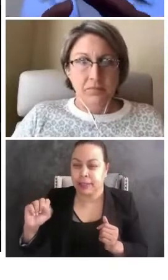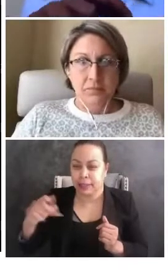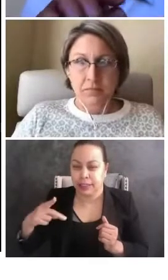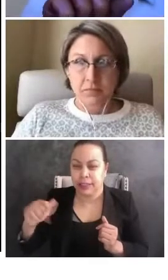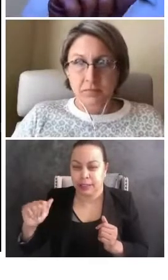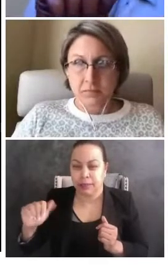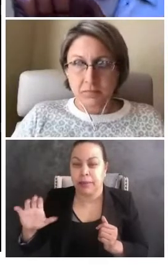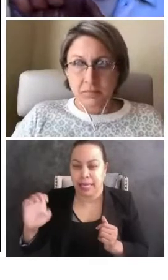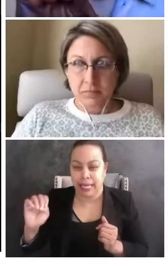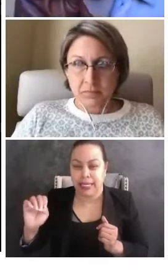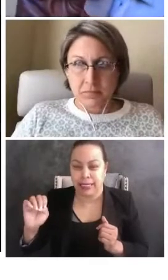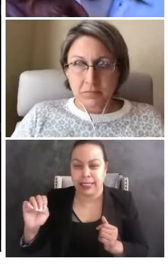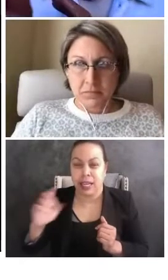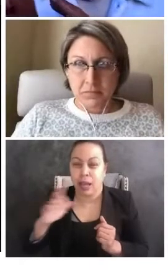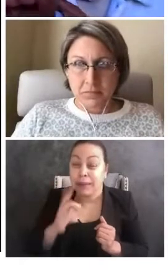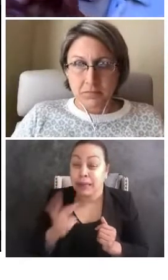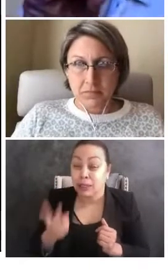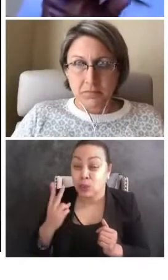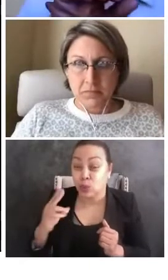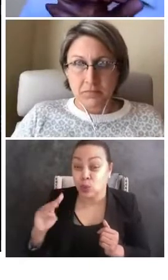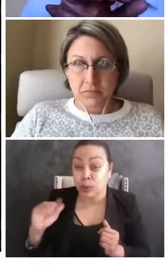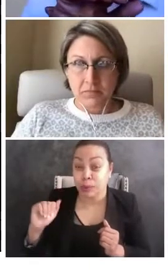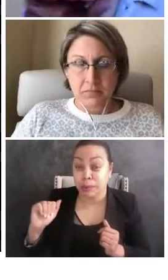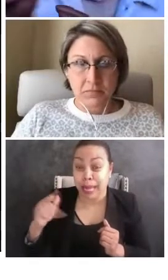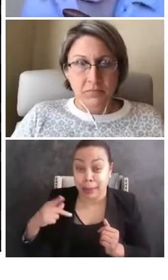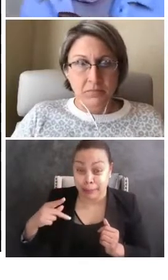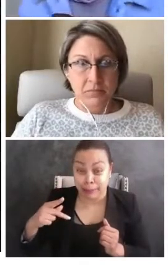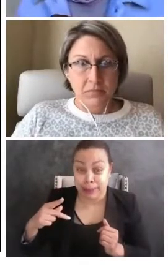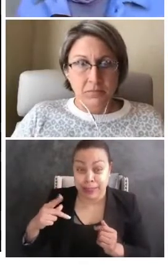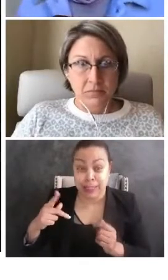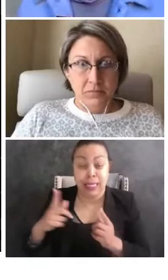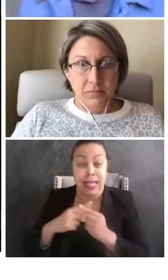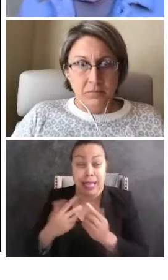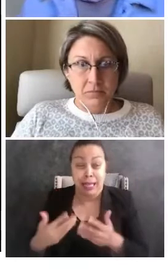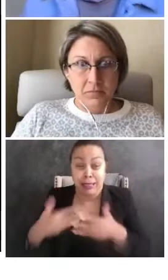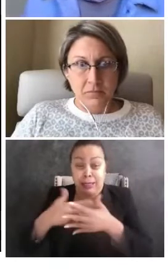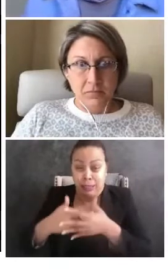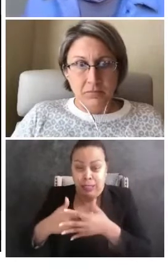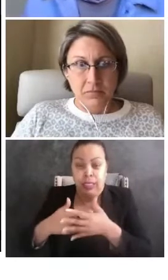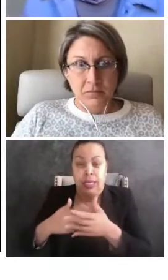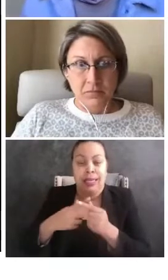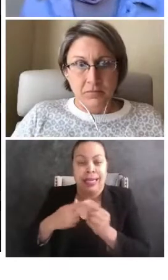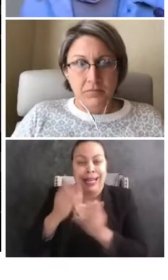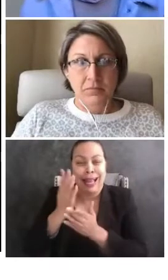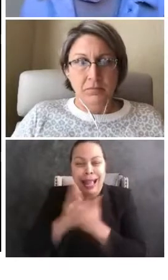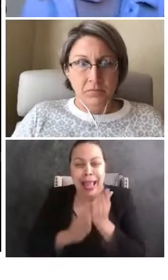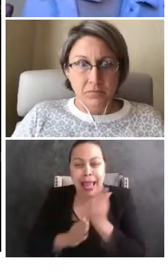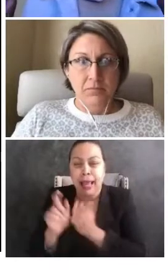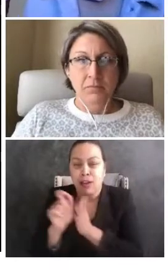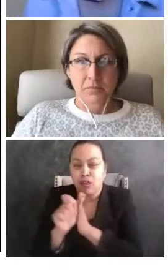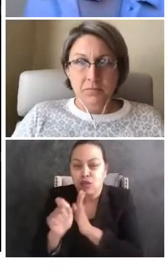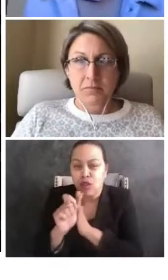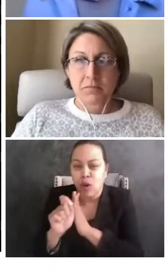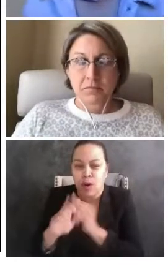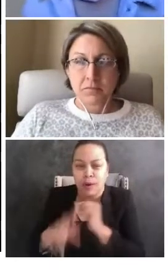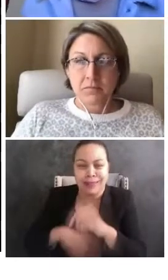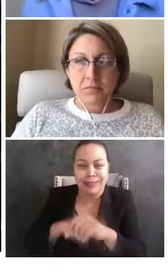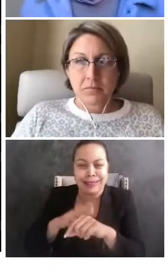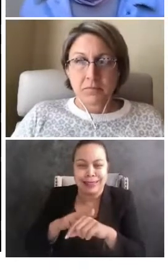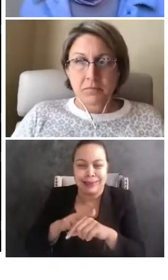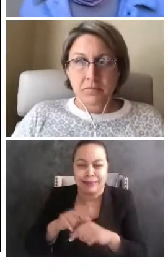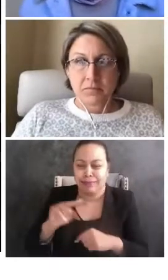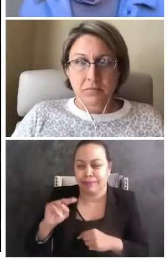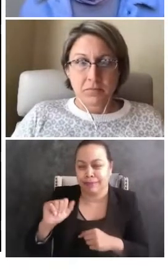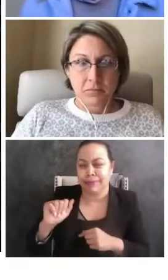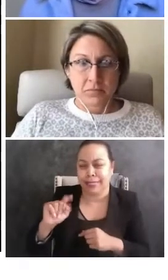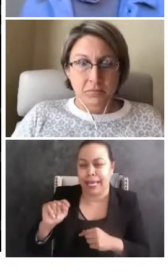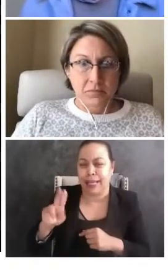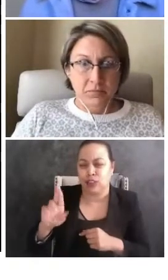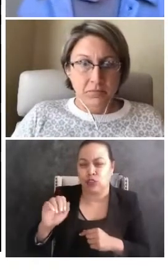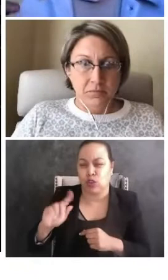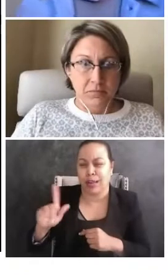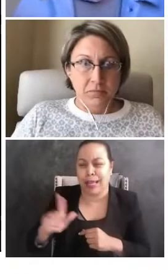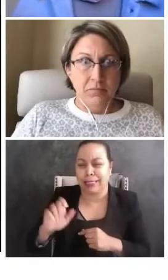and handwrote that naturalization act of 1930.